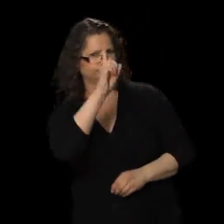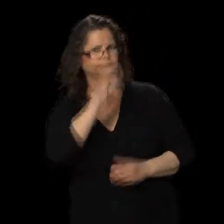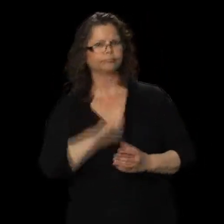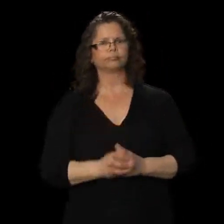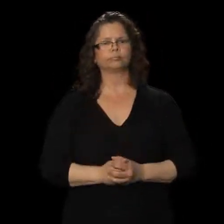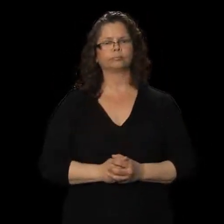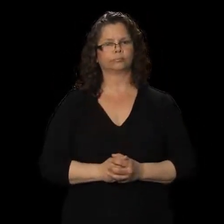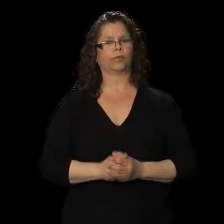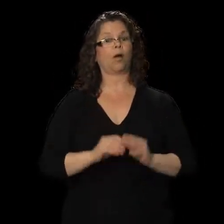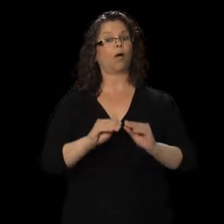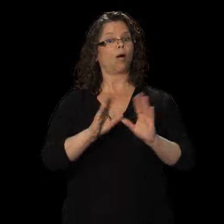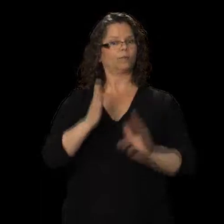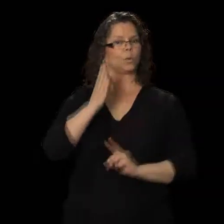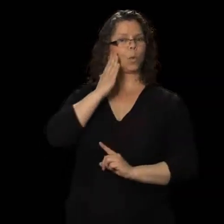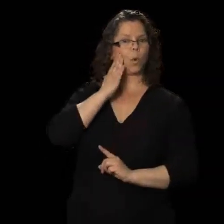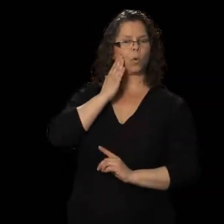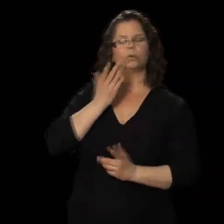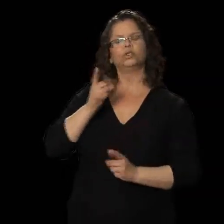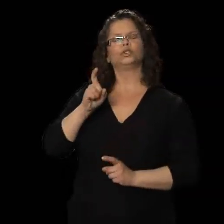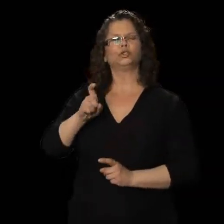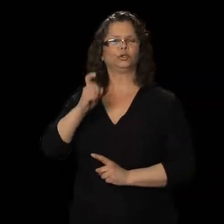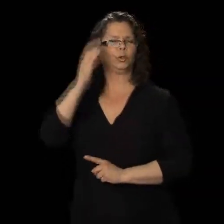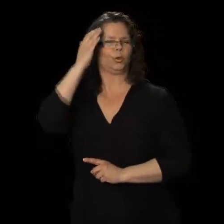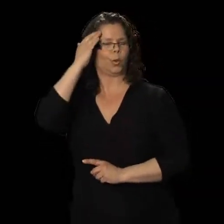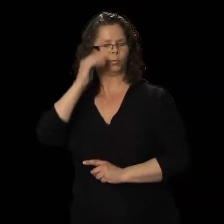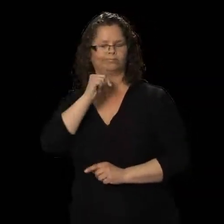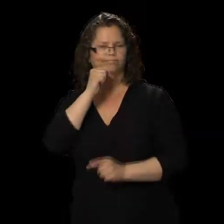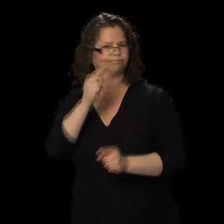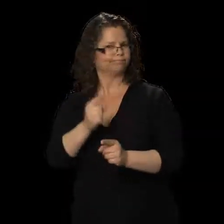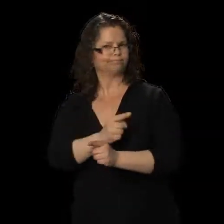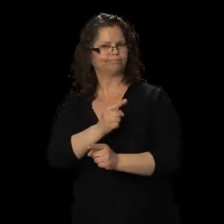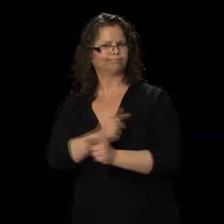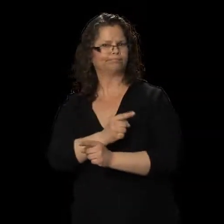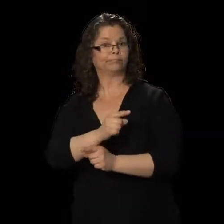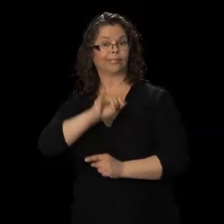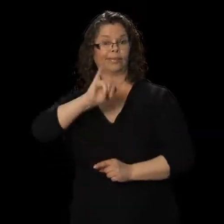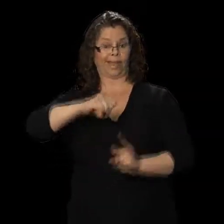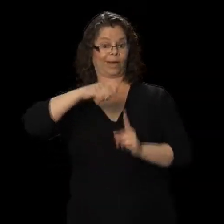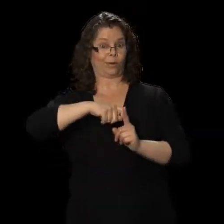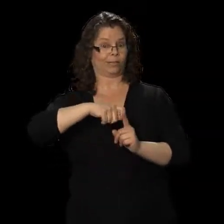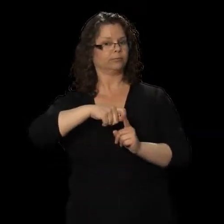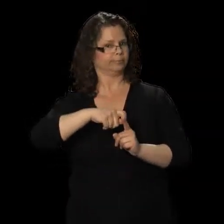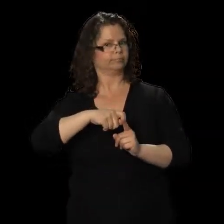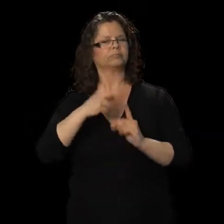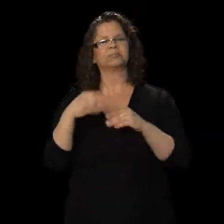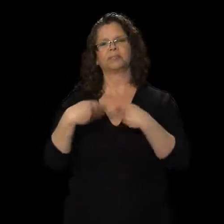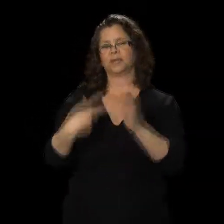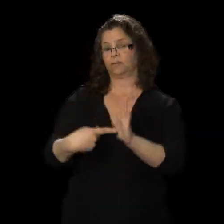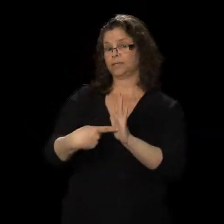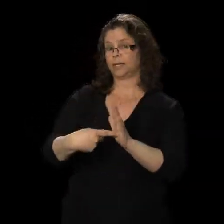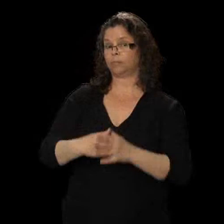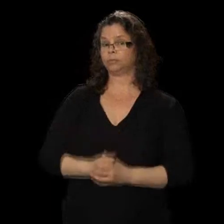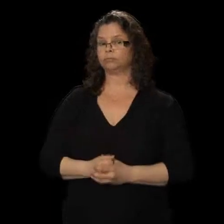actions that are known or should be known to be unwelcome. Some examples are: